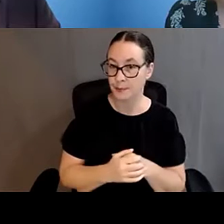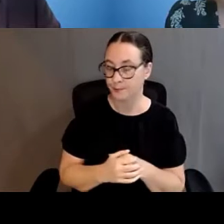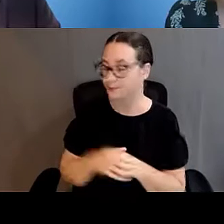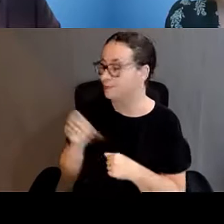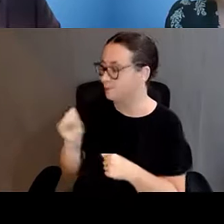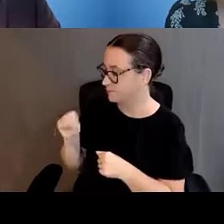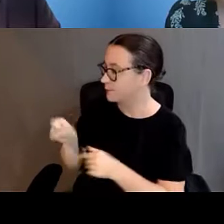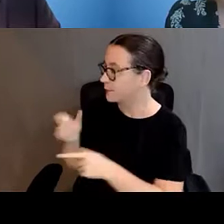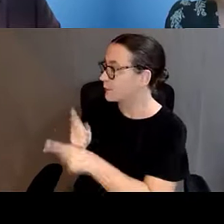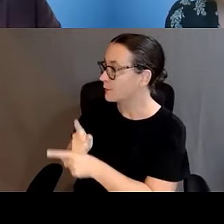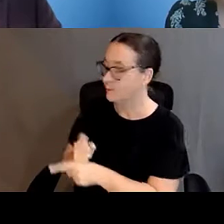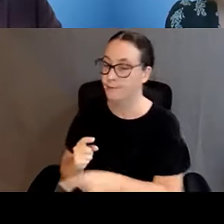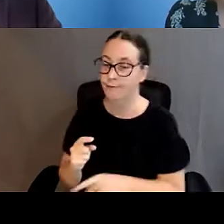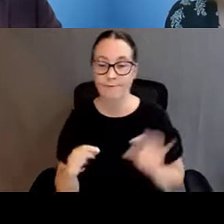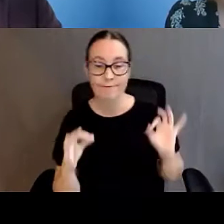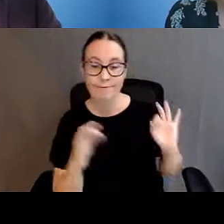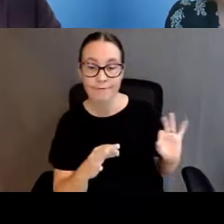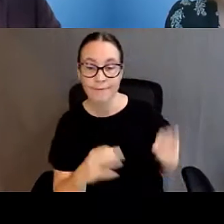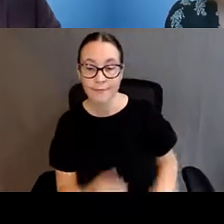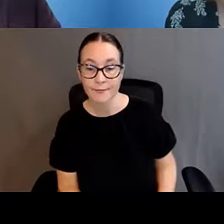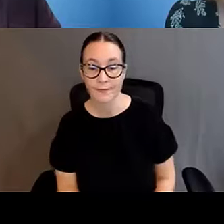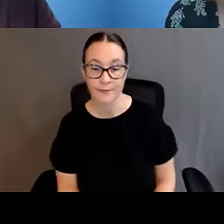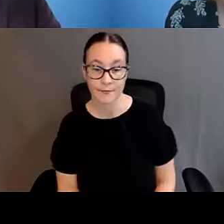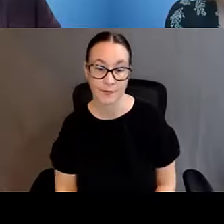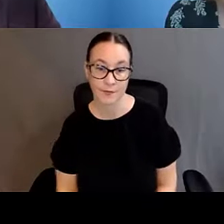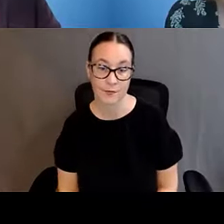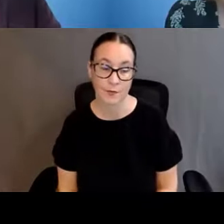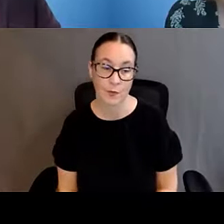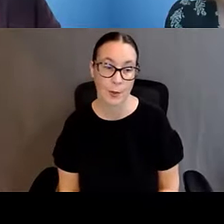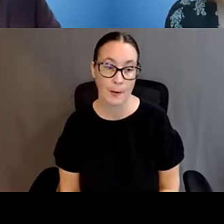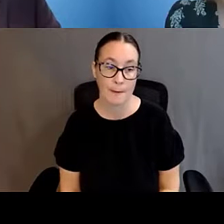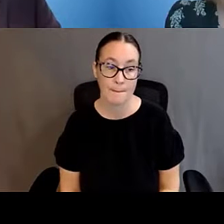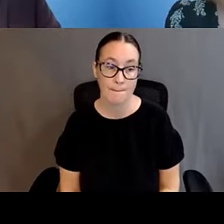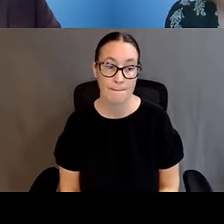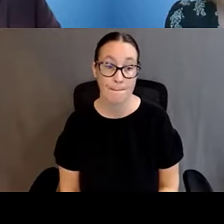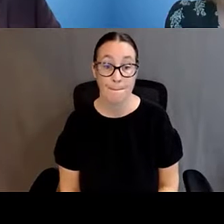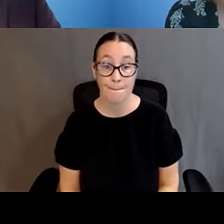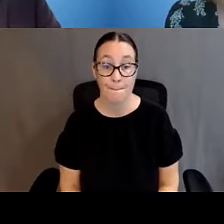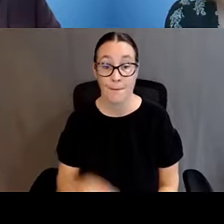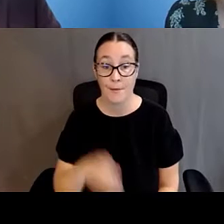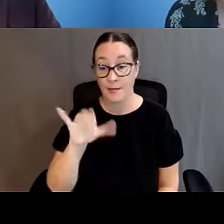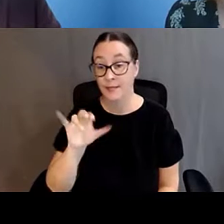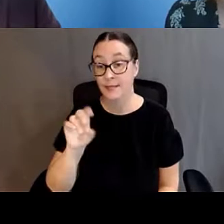Elyse Sullivan: Great. Let's see. Cindy, a cost question for you,